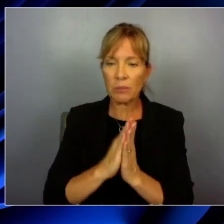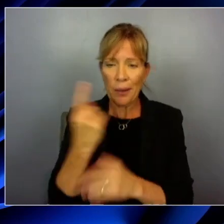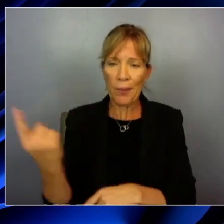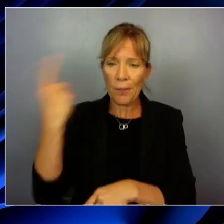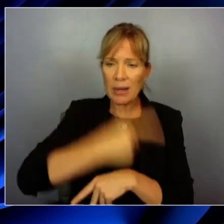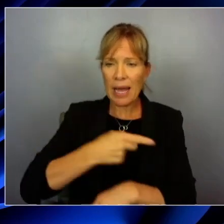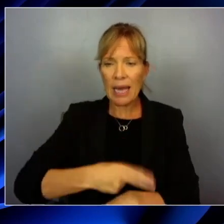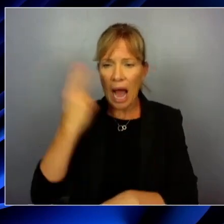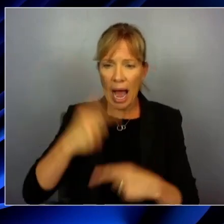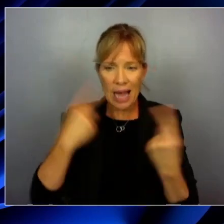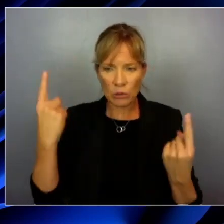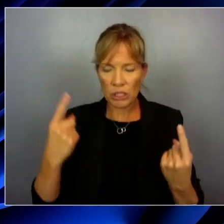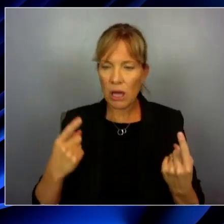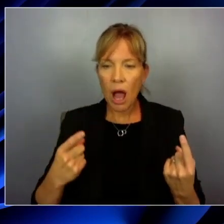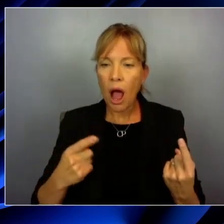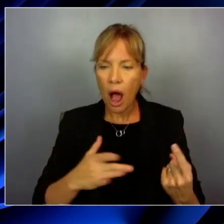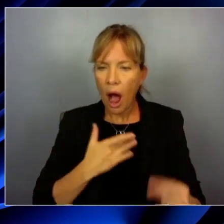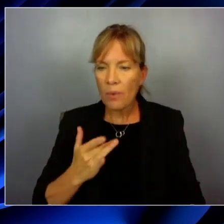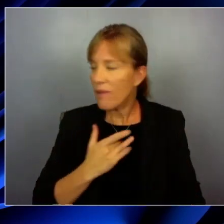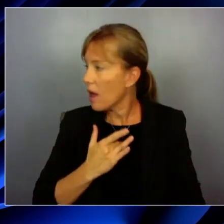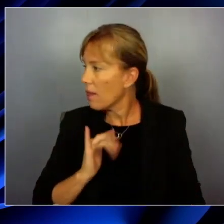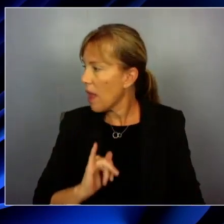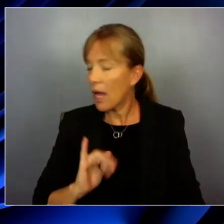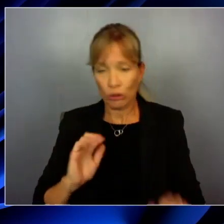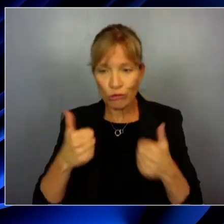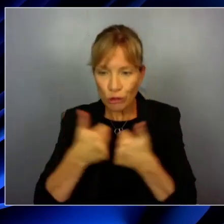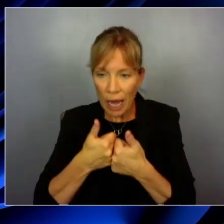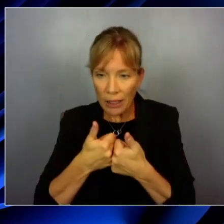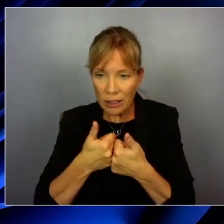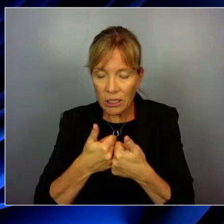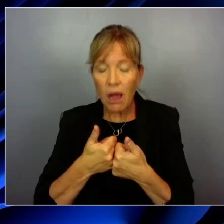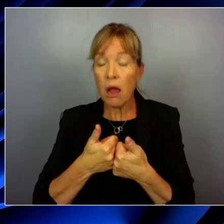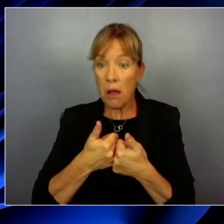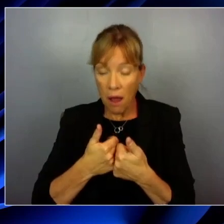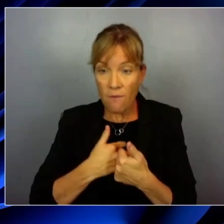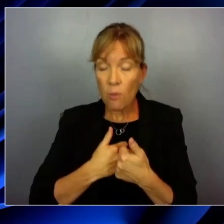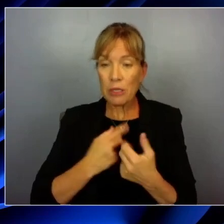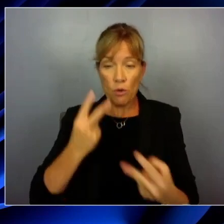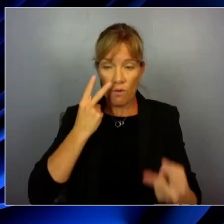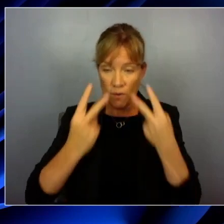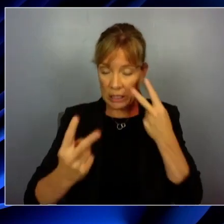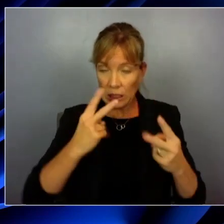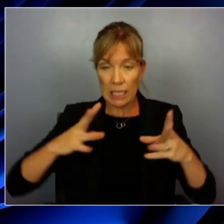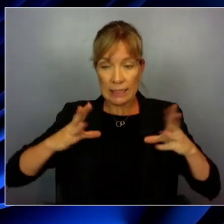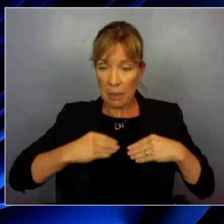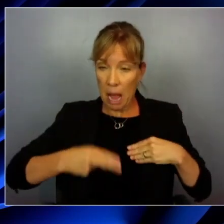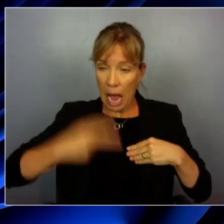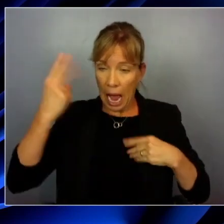contrast that would have felt like a challenge for me to kind of visually, you know, accept that for a day genuinely.